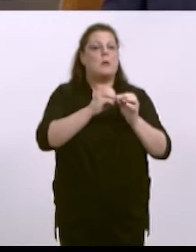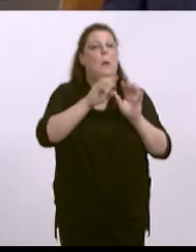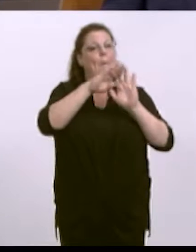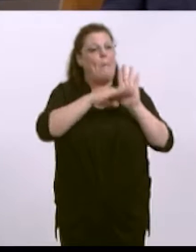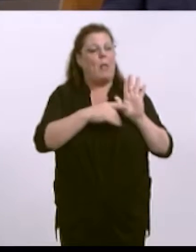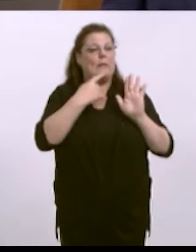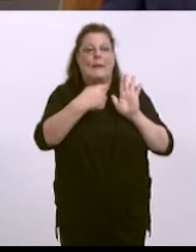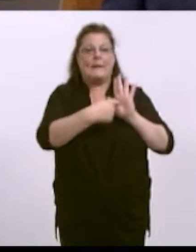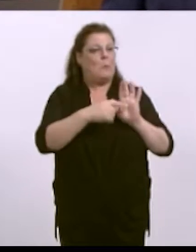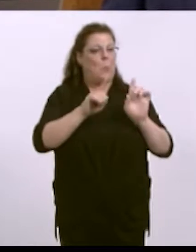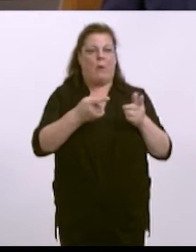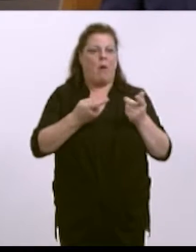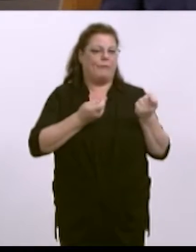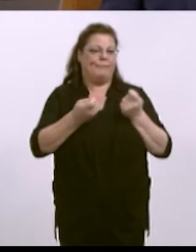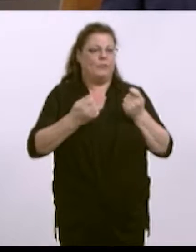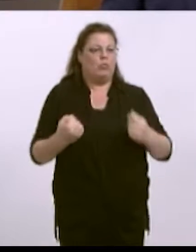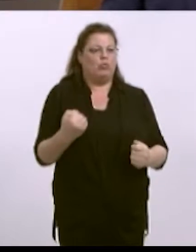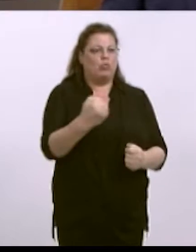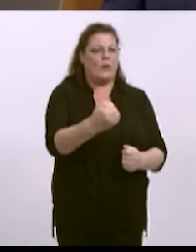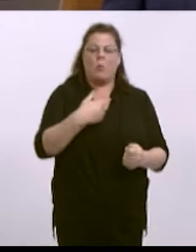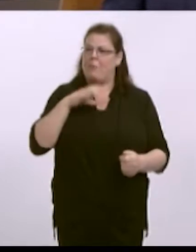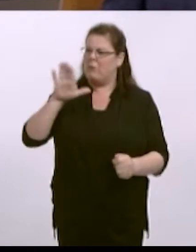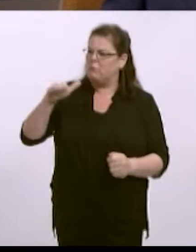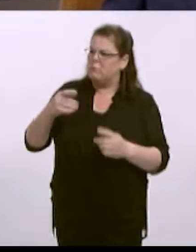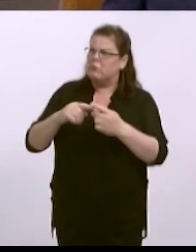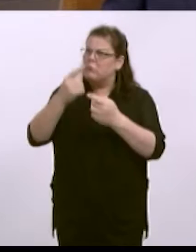the UK Government saying that if itís right for Scotland, therefore itís also right for